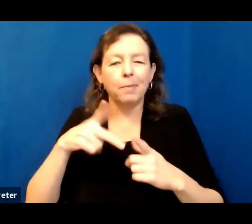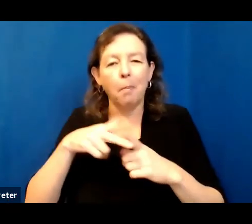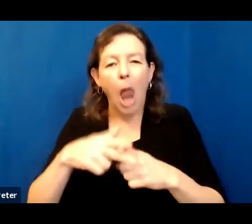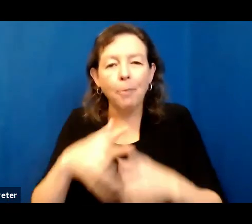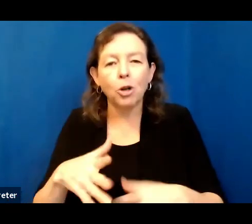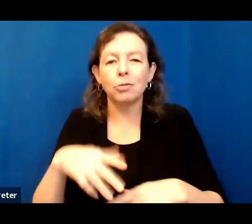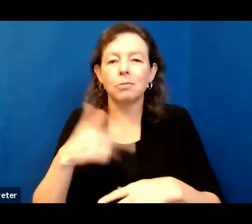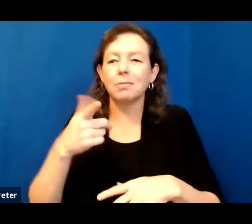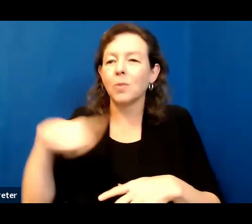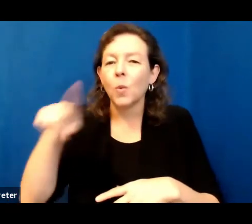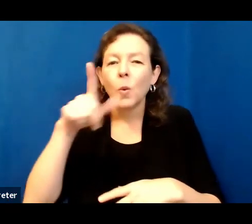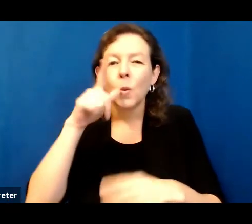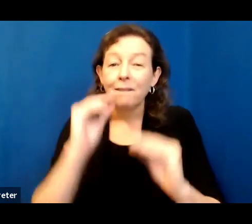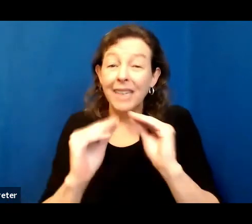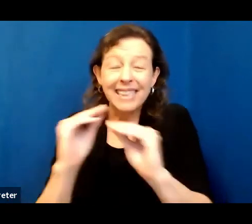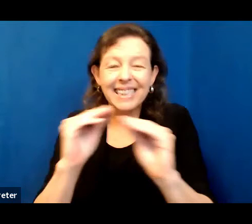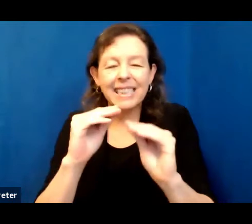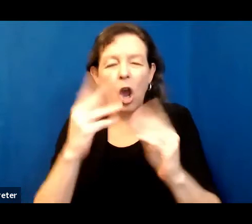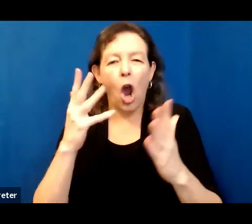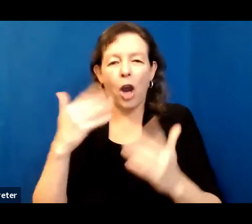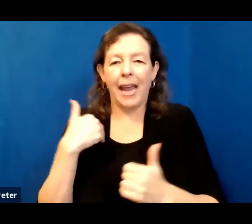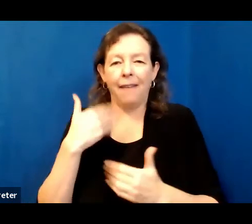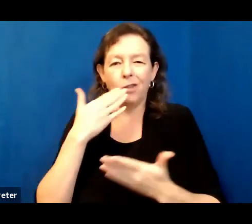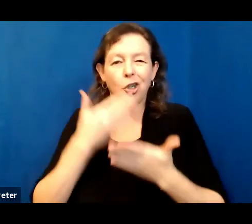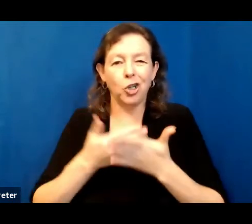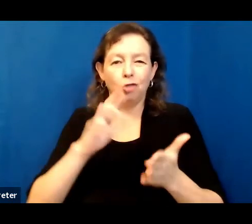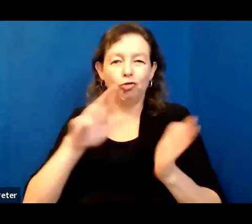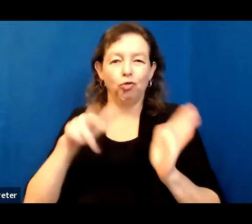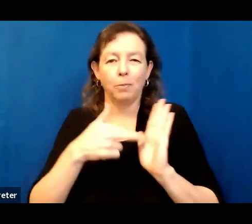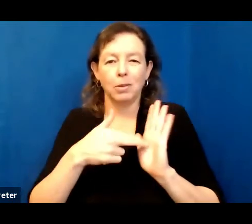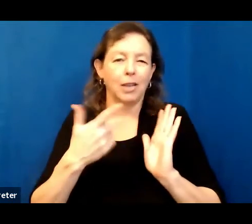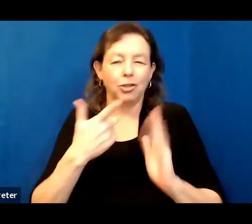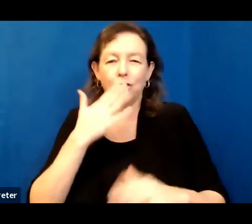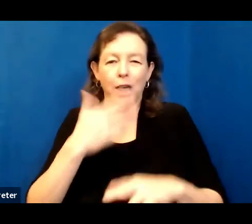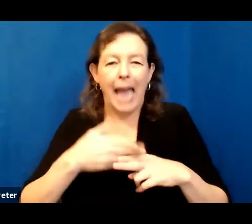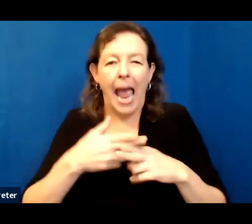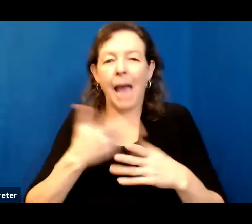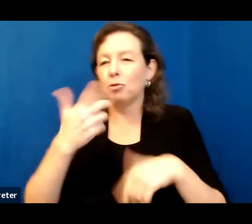in the area that are rated by a Better Business Bureau or get referrals from friends ahead of time.